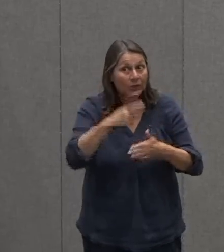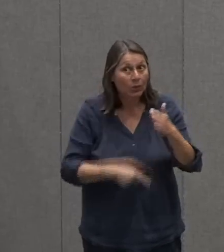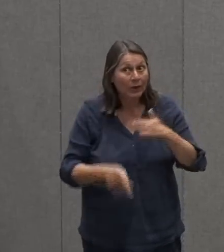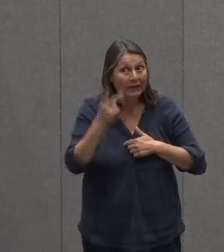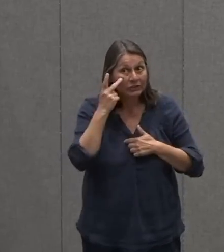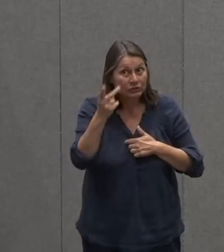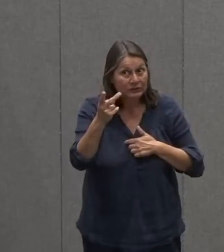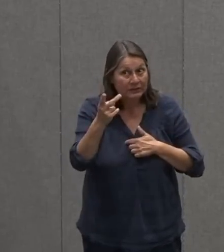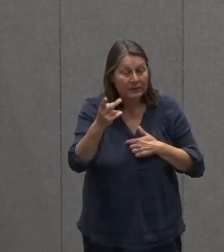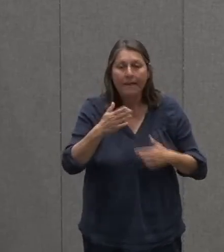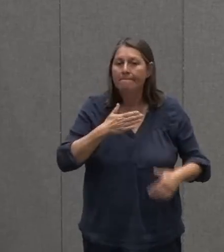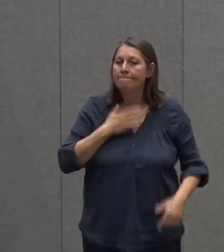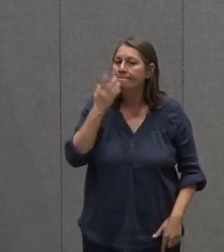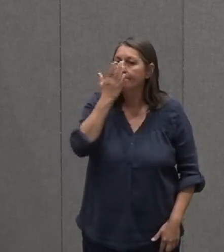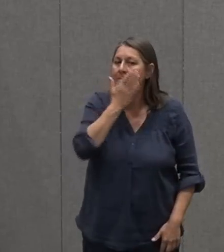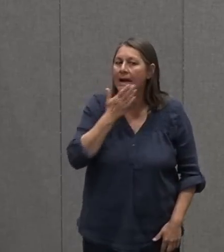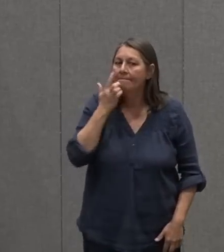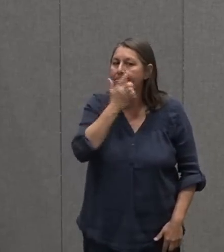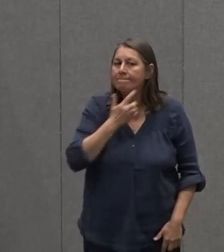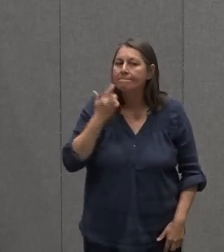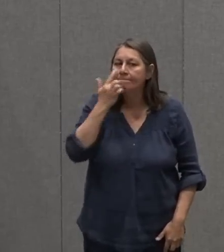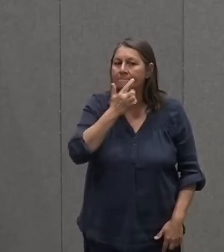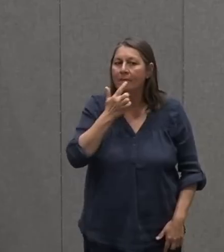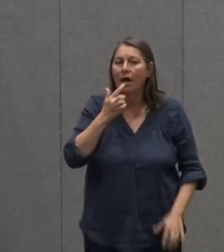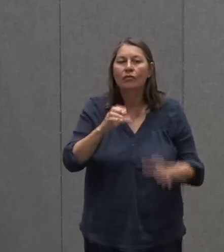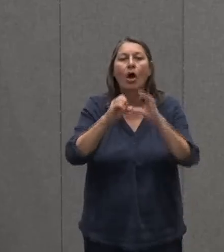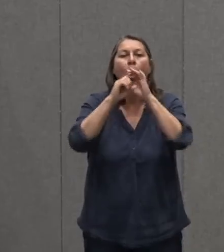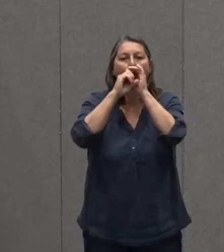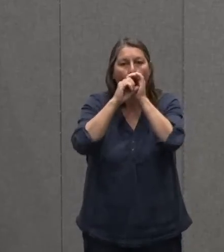I put my mouth on the balloon, and I filled it.